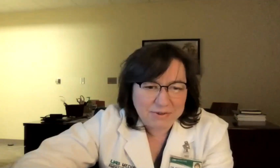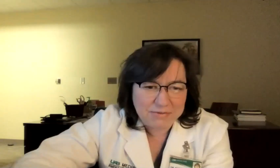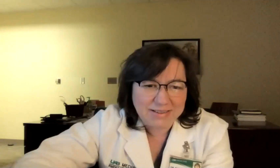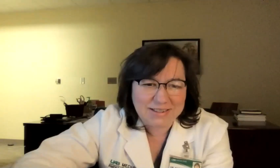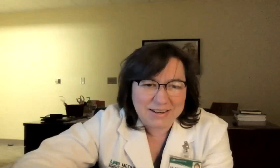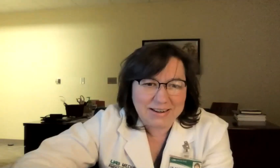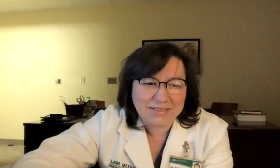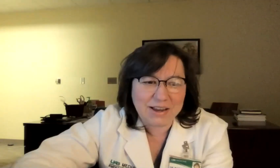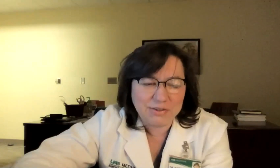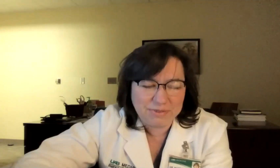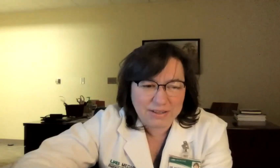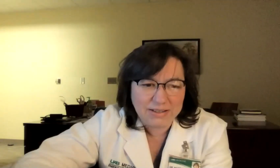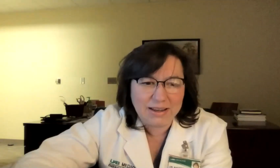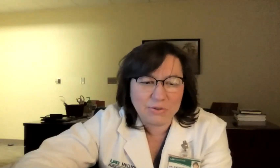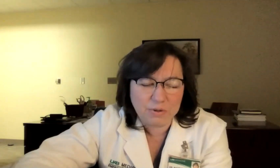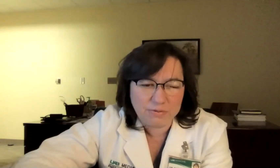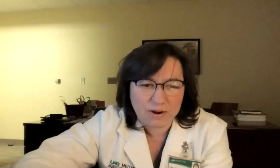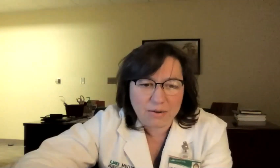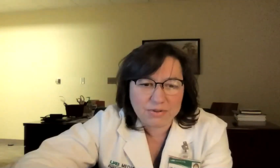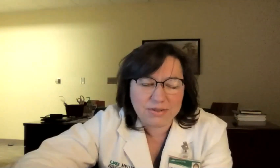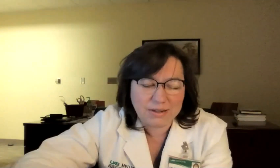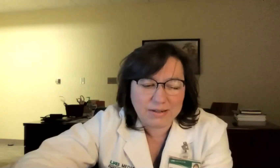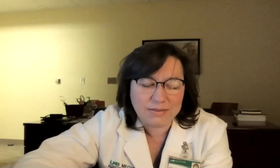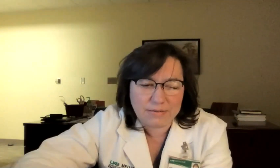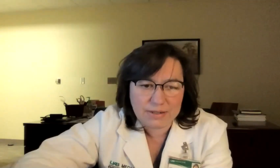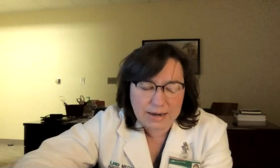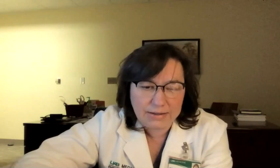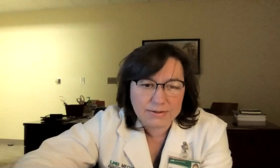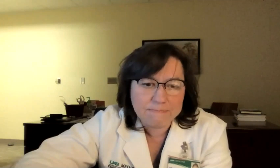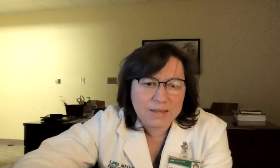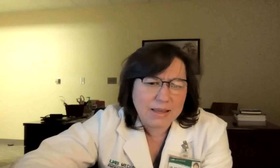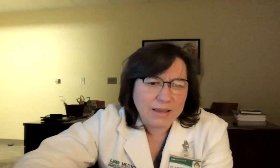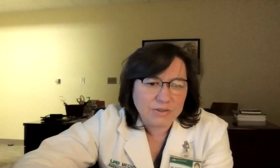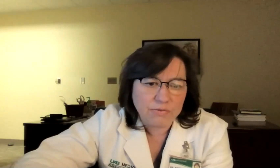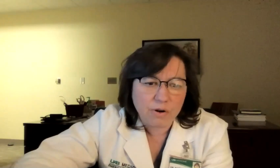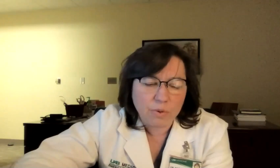vaccinated and asked how you're feeling at 24 hours and then again at seven days and so far what